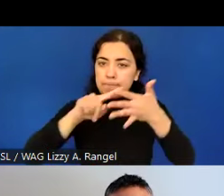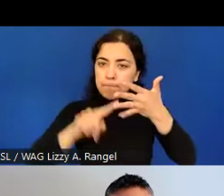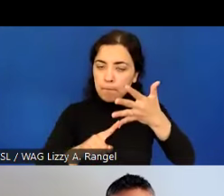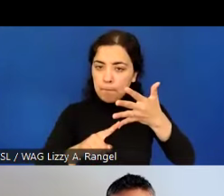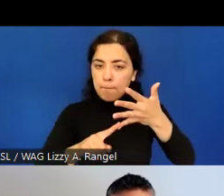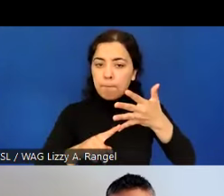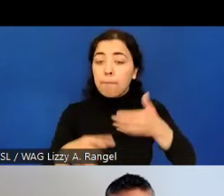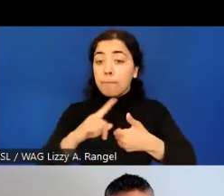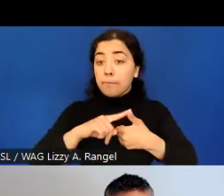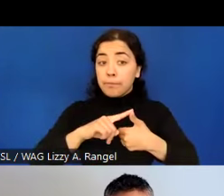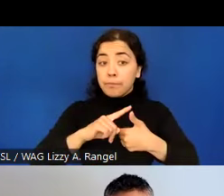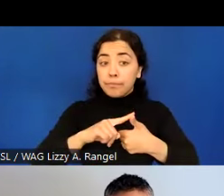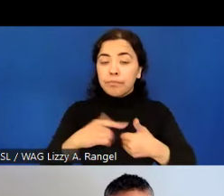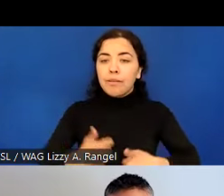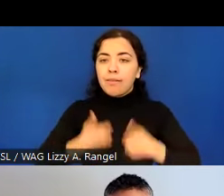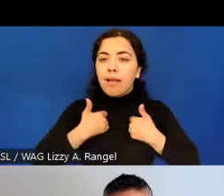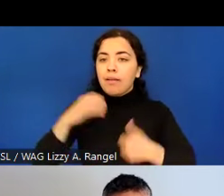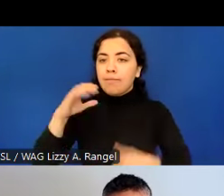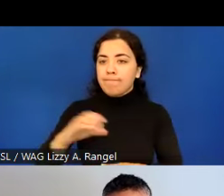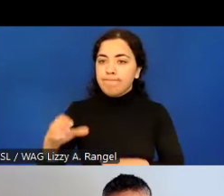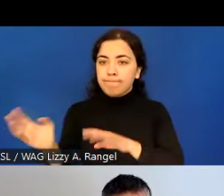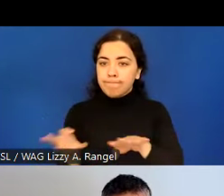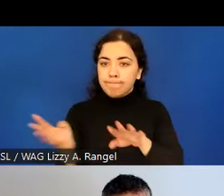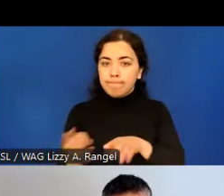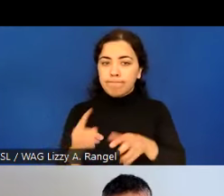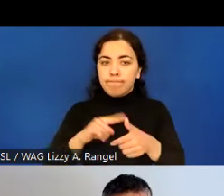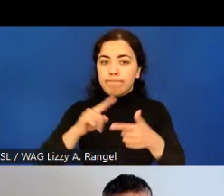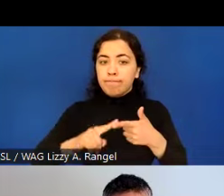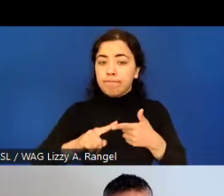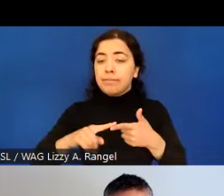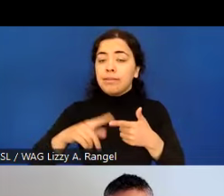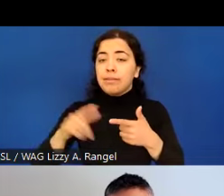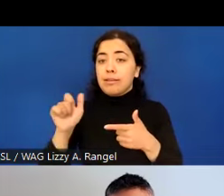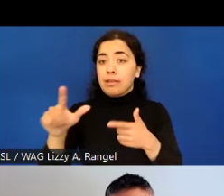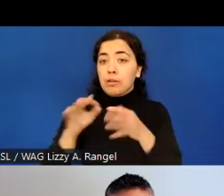One, live captions. Two, sign language interpretation. Three,